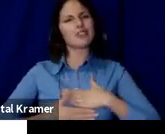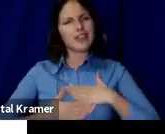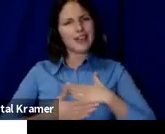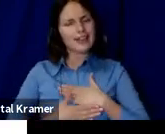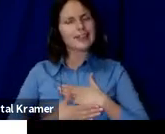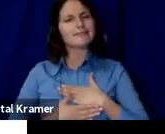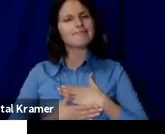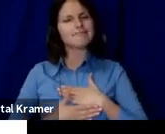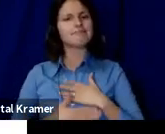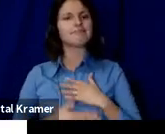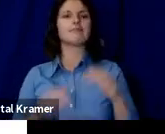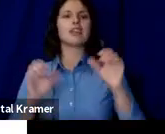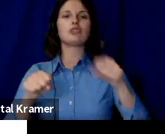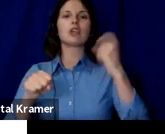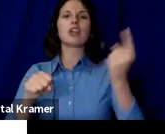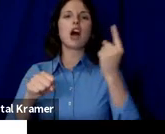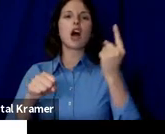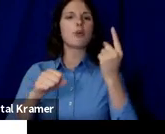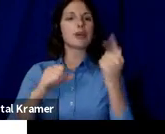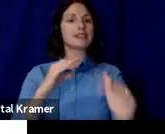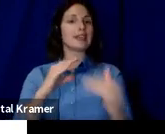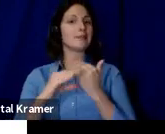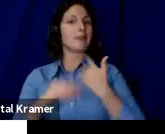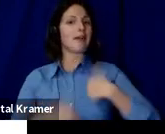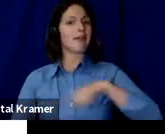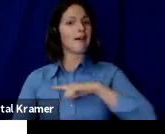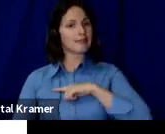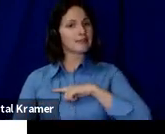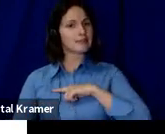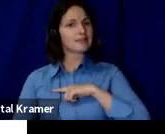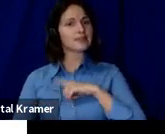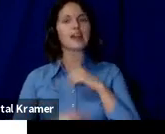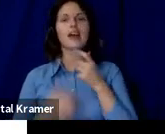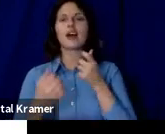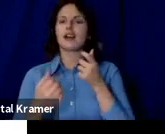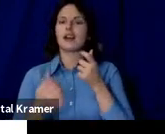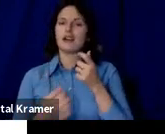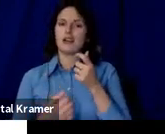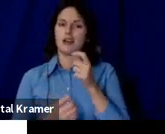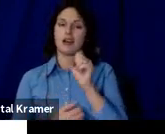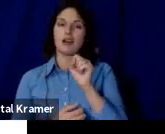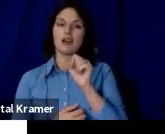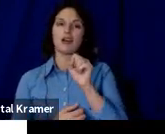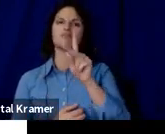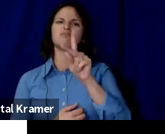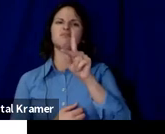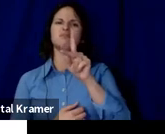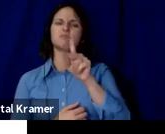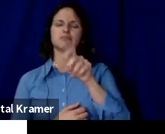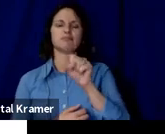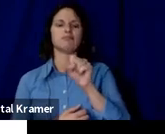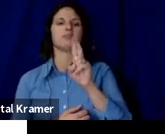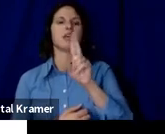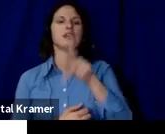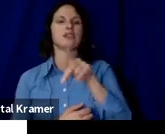You can always email us at support@fracturedatlas.org if you have additional questions after the